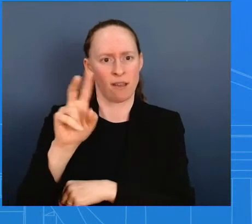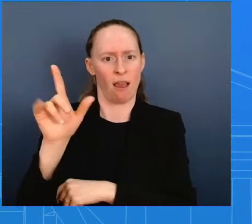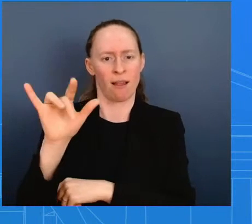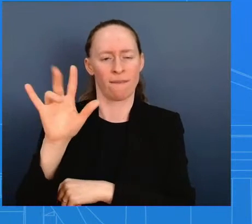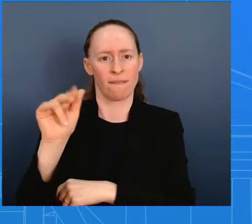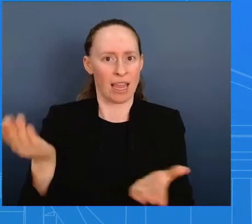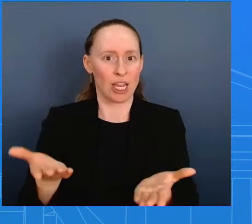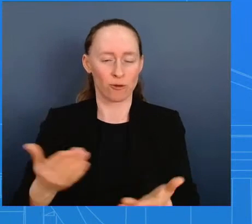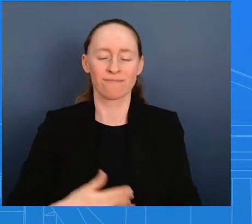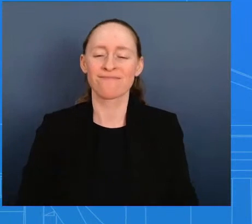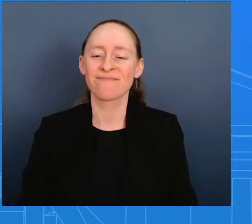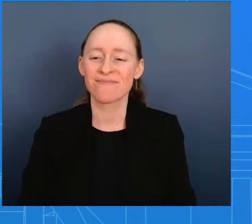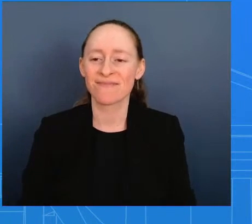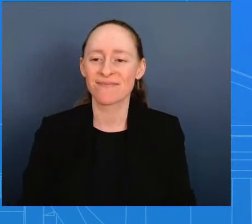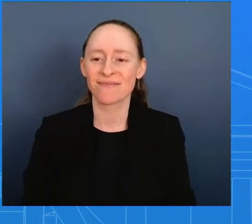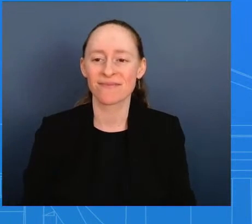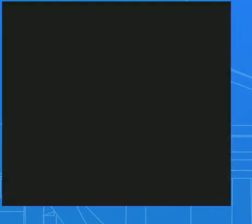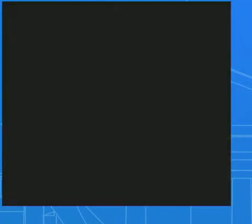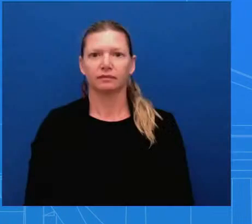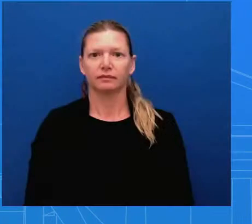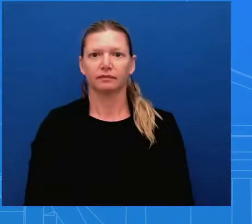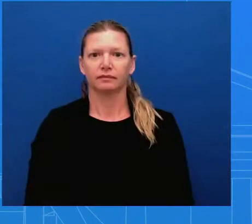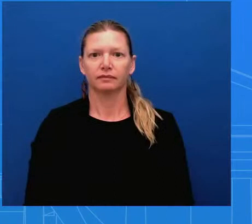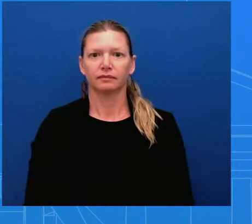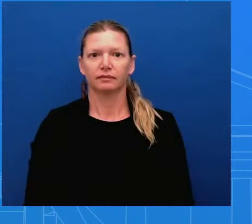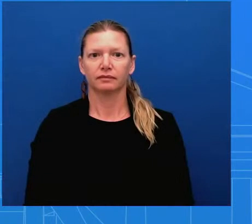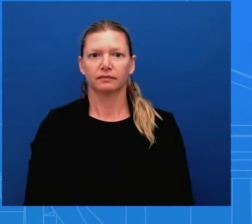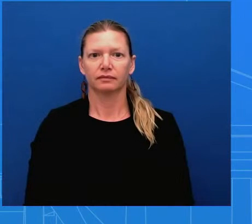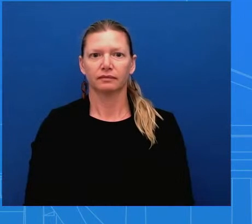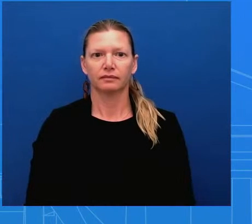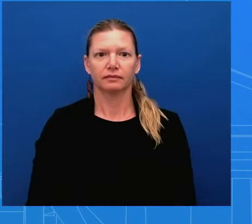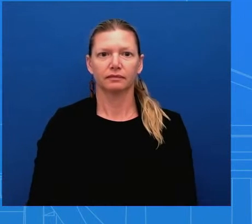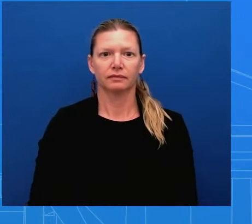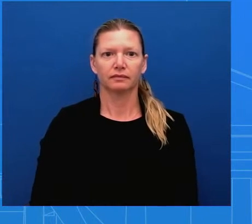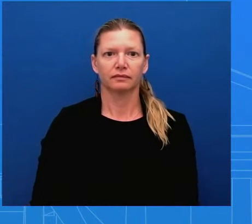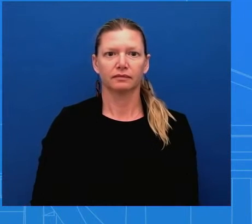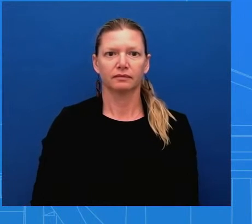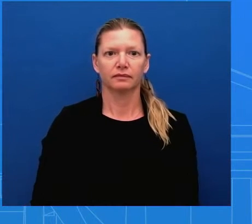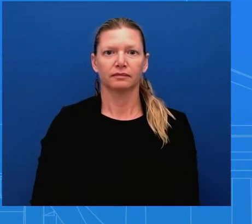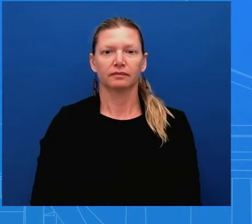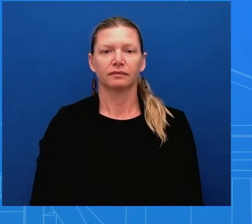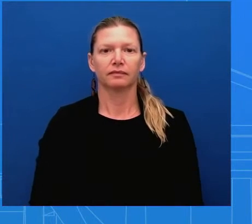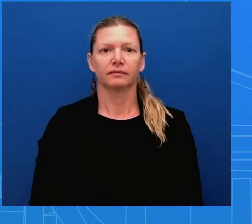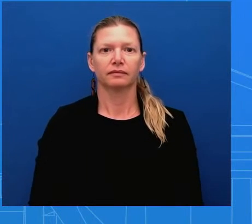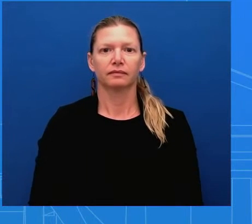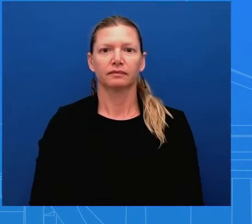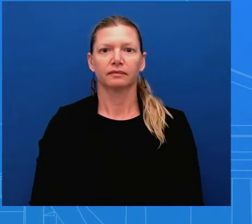on the Israel Security Assistance Support Act later this week, which would ban the administration from withholding military aid to Israel